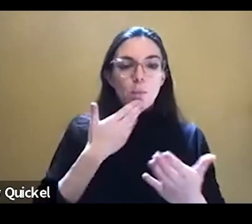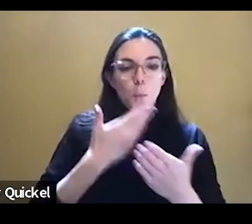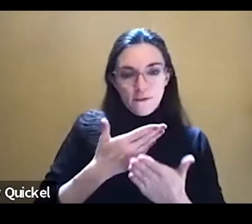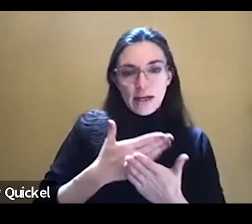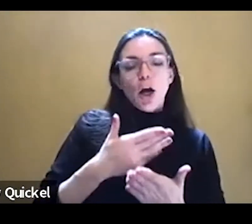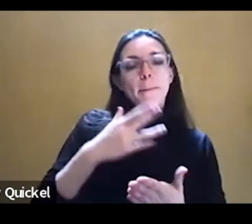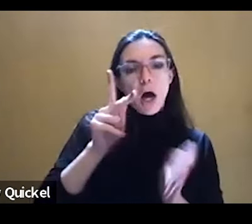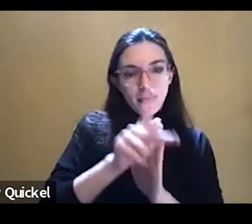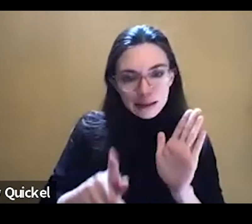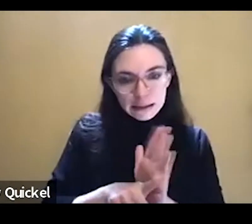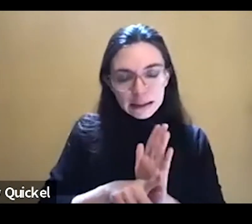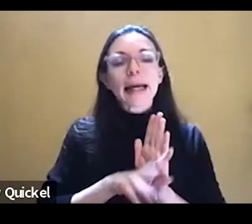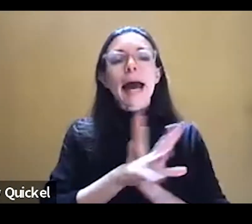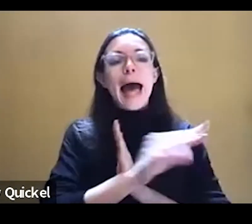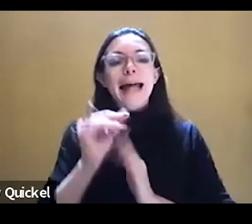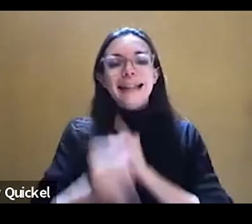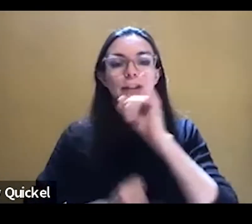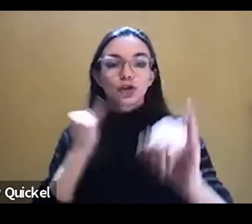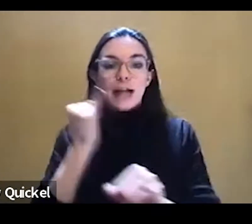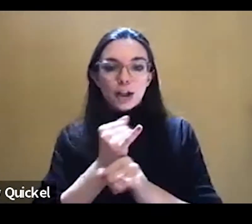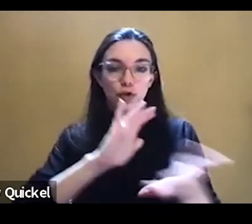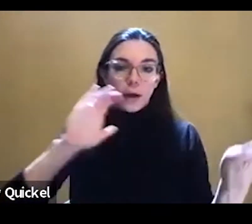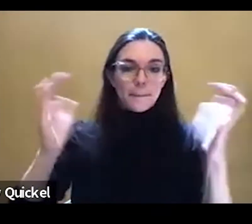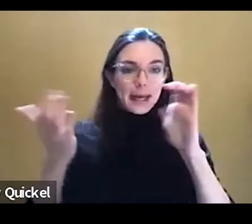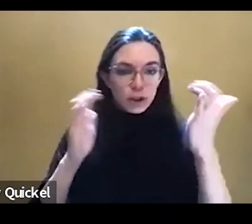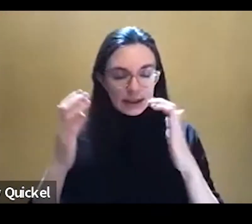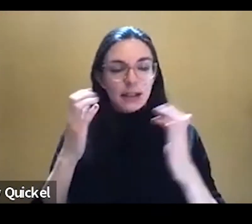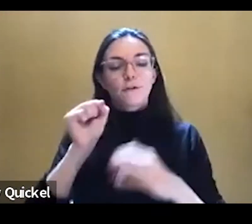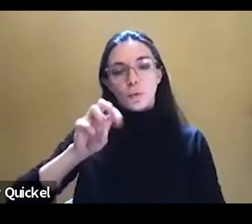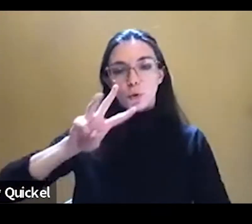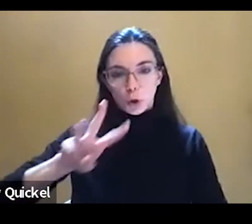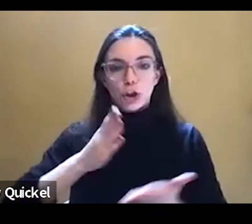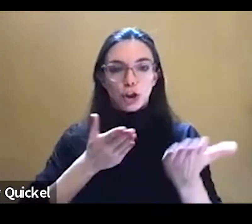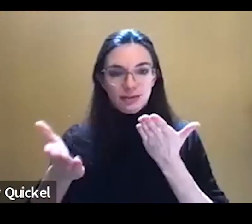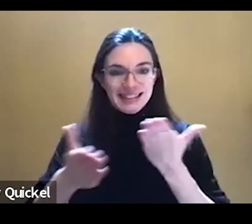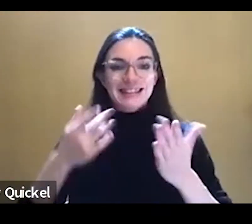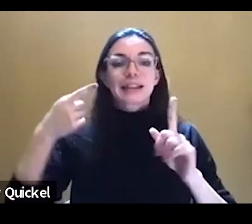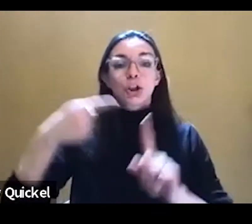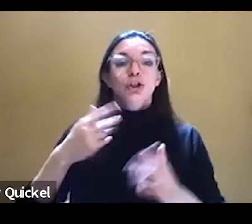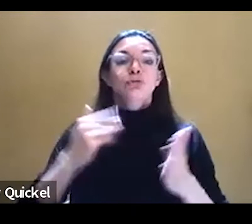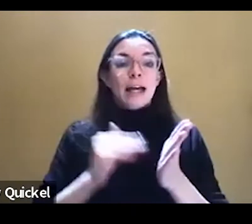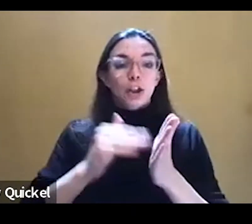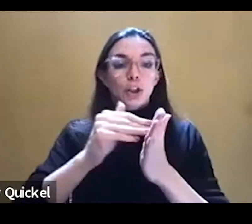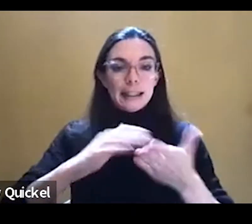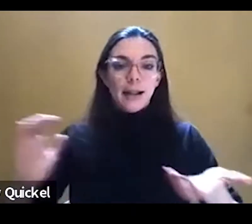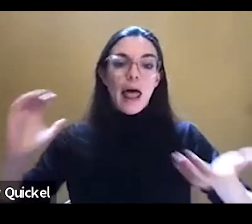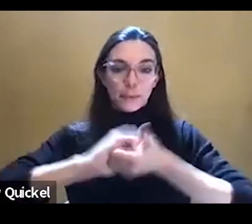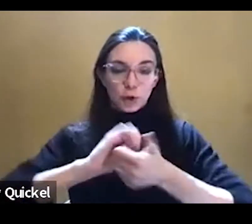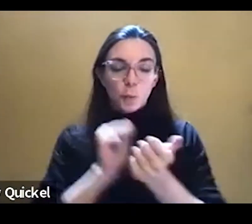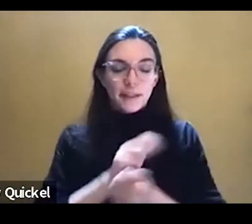methodology, and international comparison of social work services. She regularly collaborates the National Disability Right